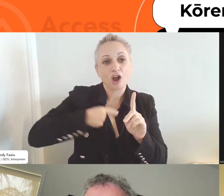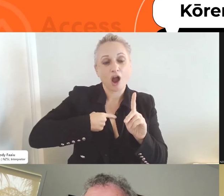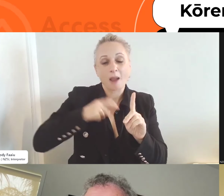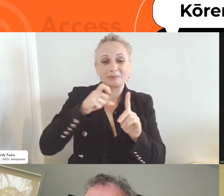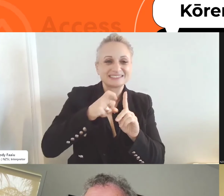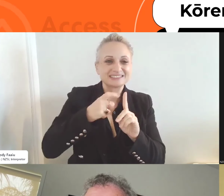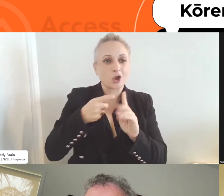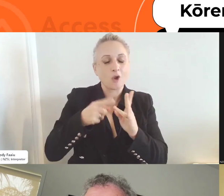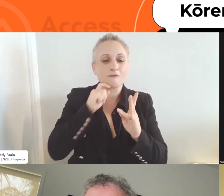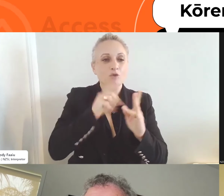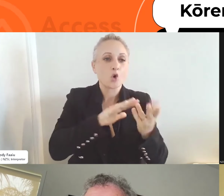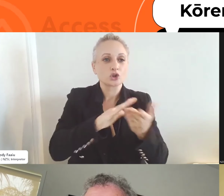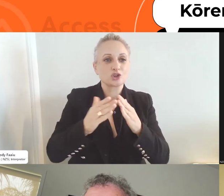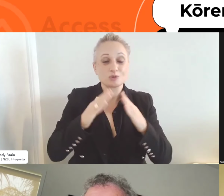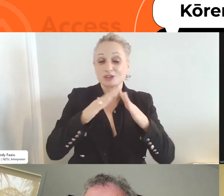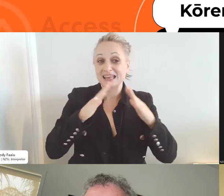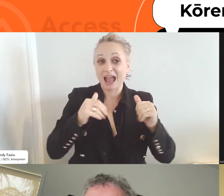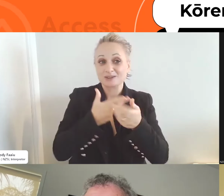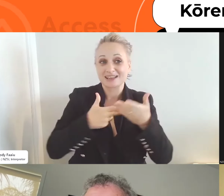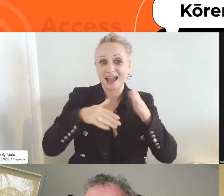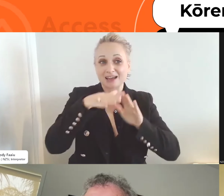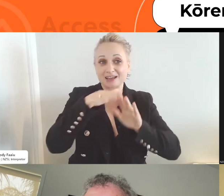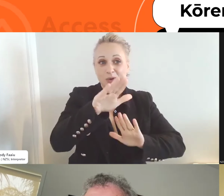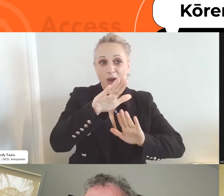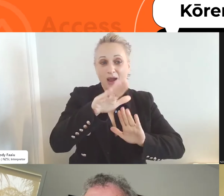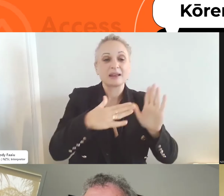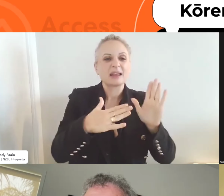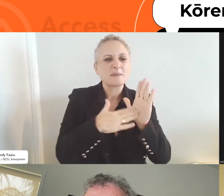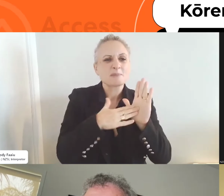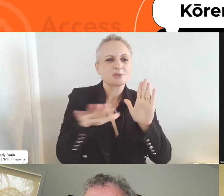We have about 80 members across the country, we're a charitable